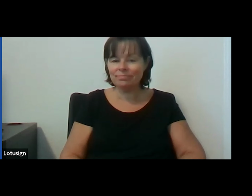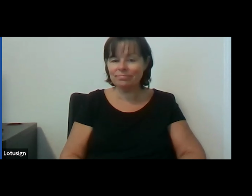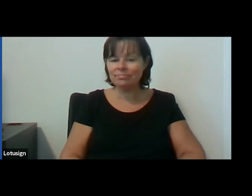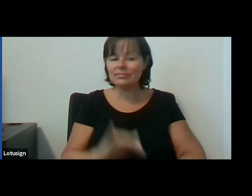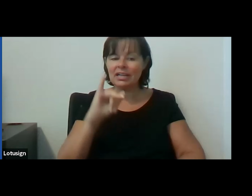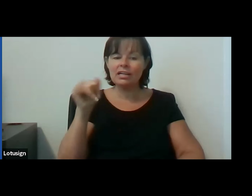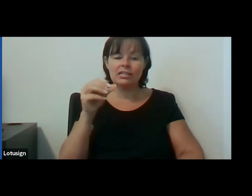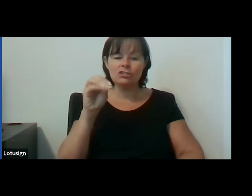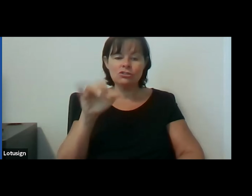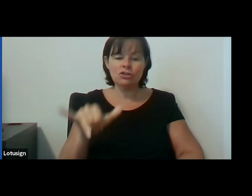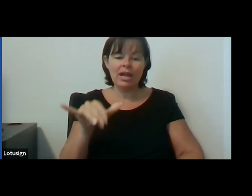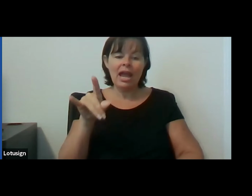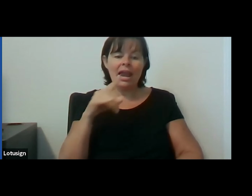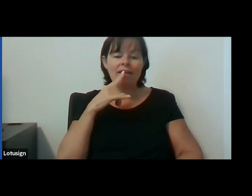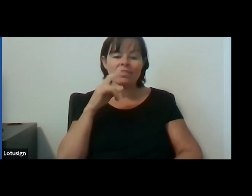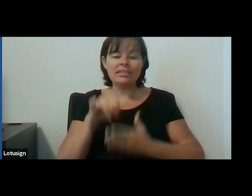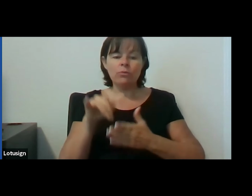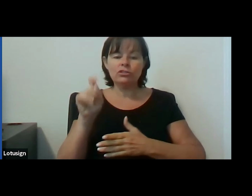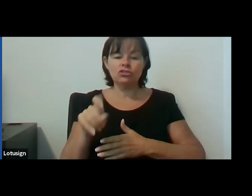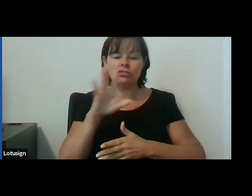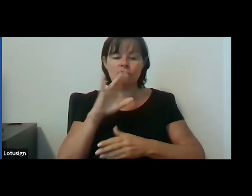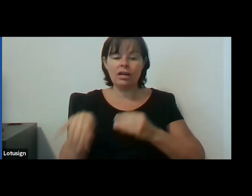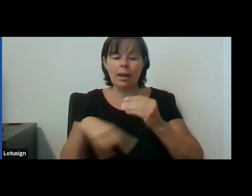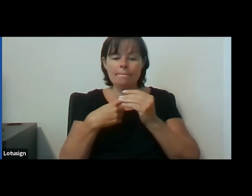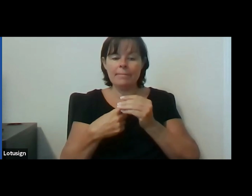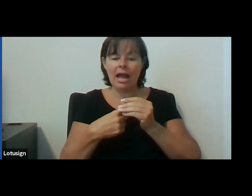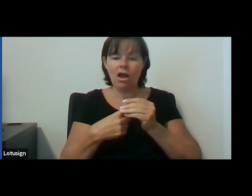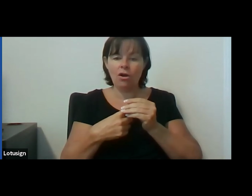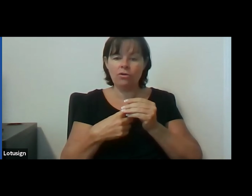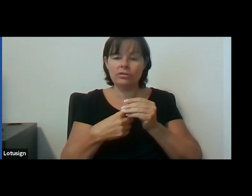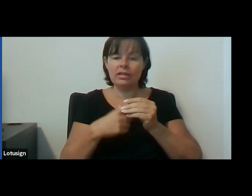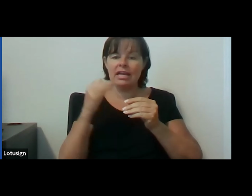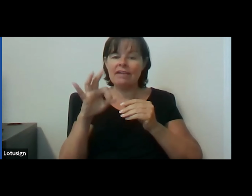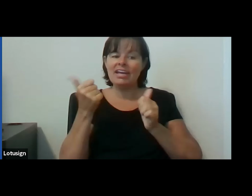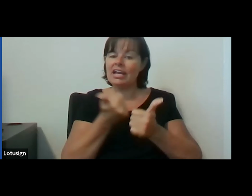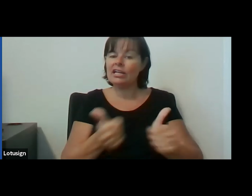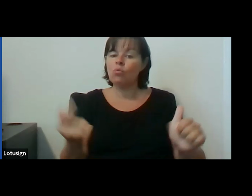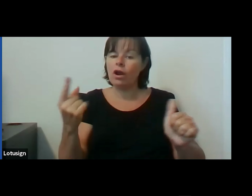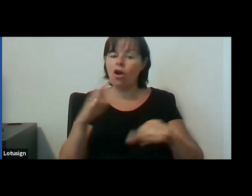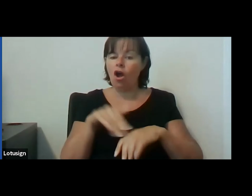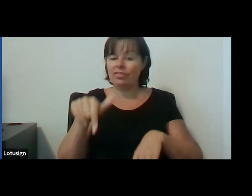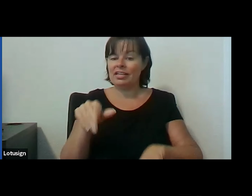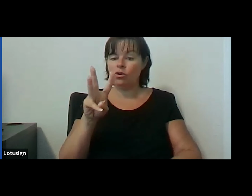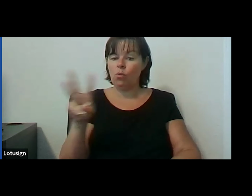we should um also talk about that if anyone on this um webinar wants to check out the next one